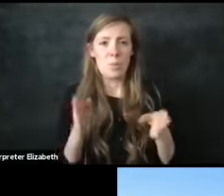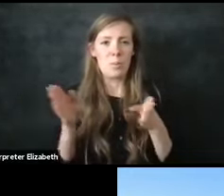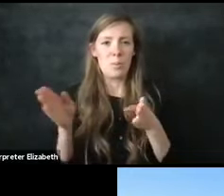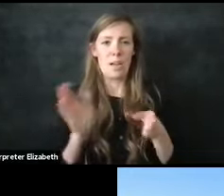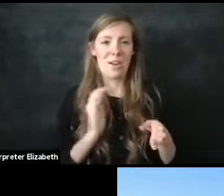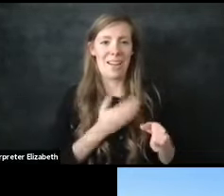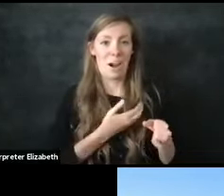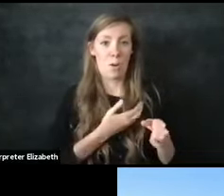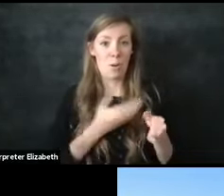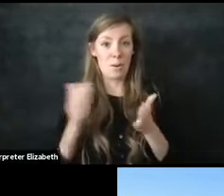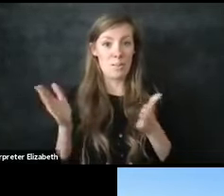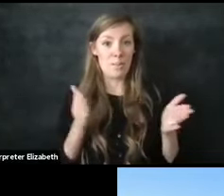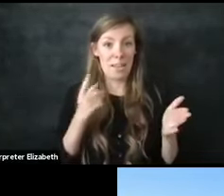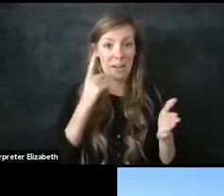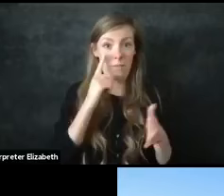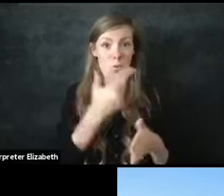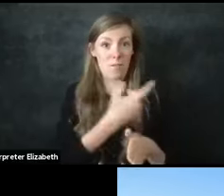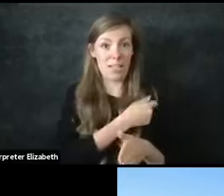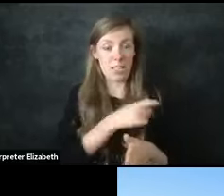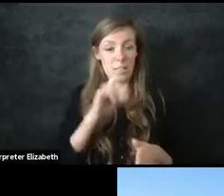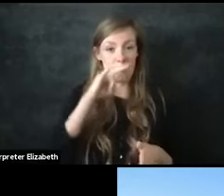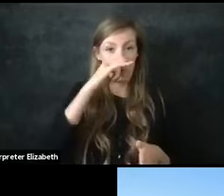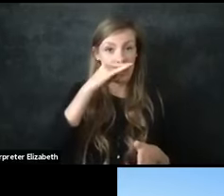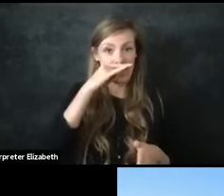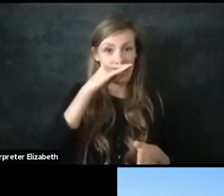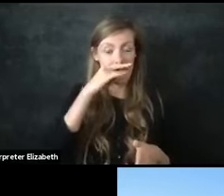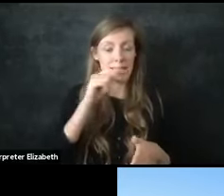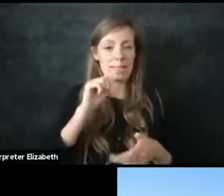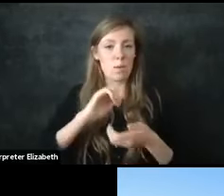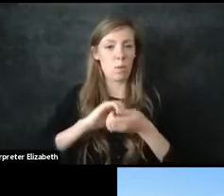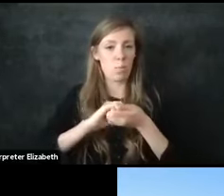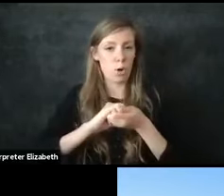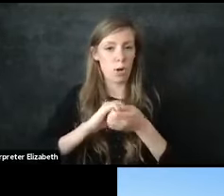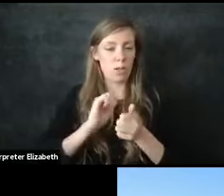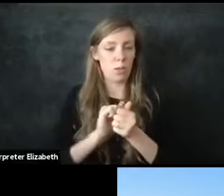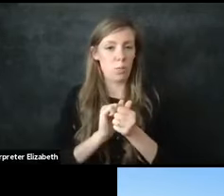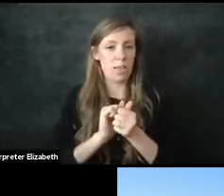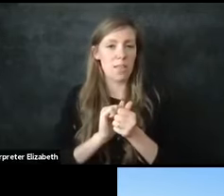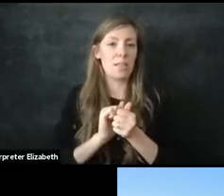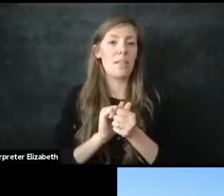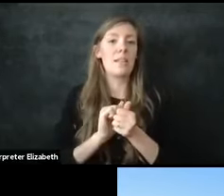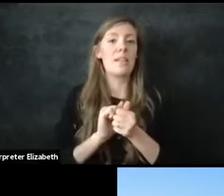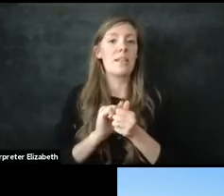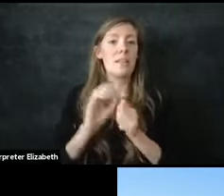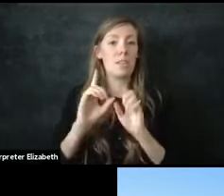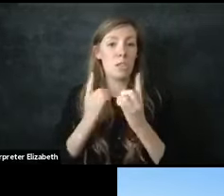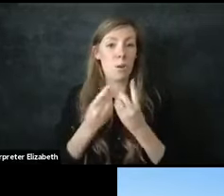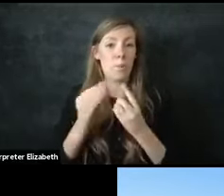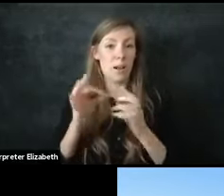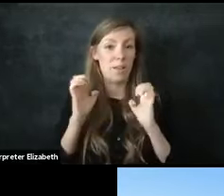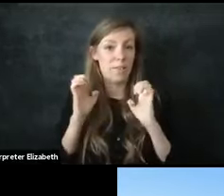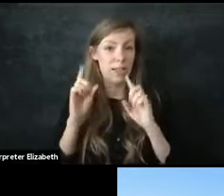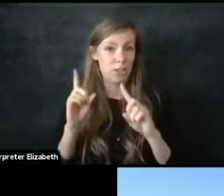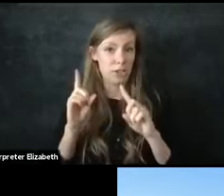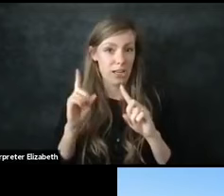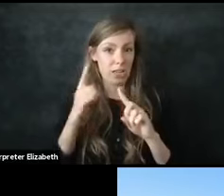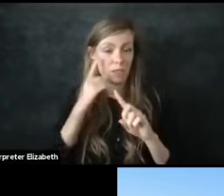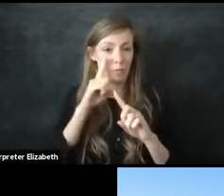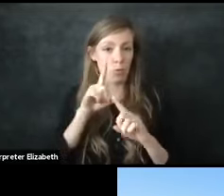and we're working closely with the Central La County Office of Education on a series of school based vaccine clinics.